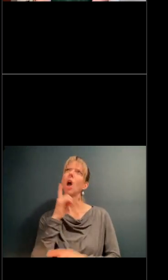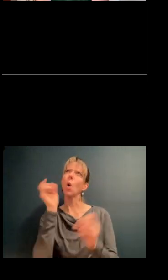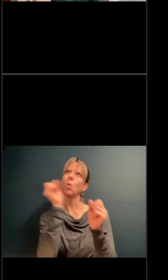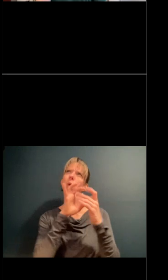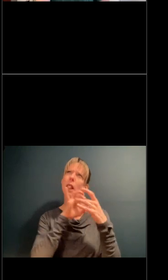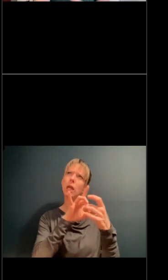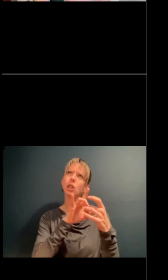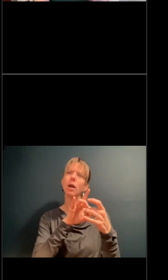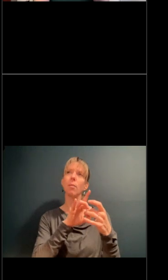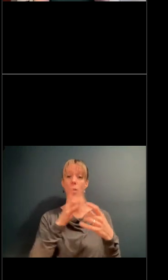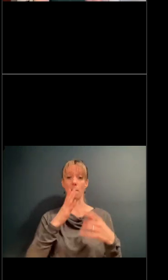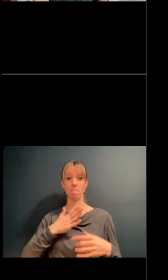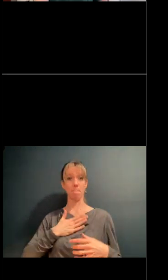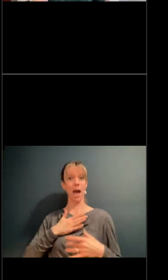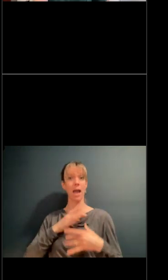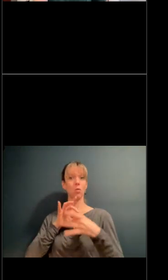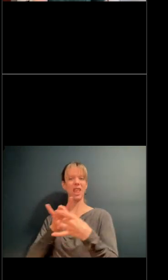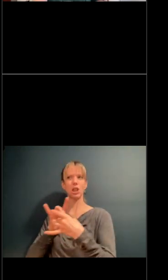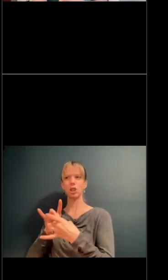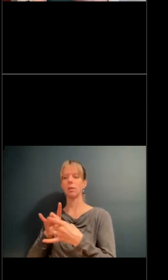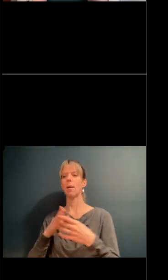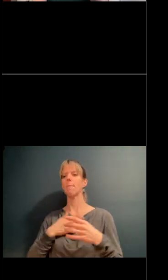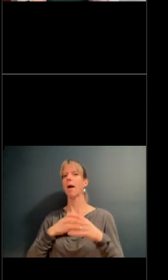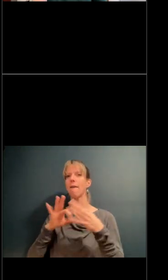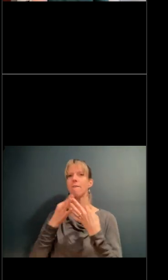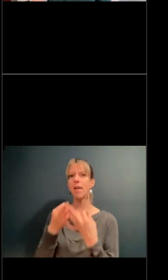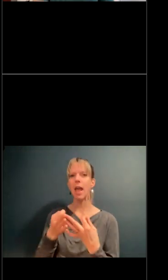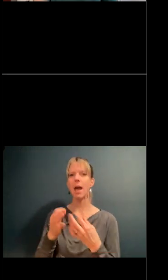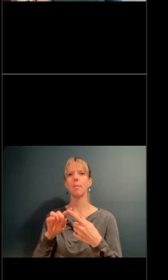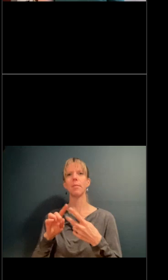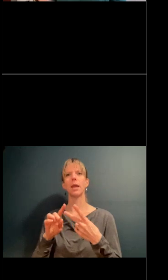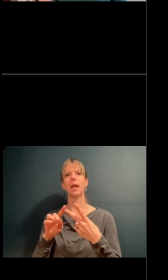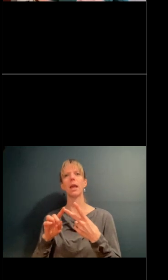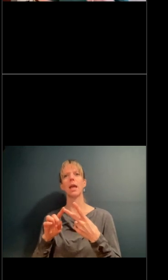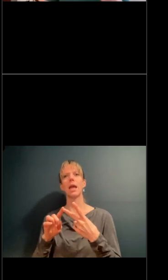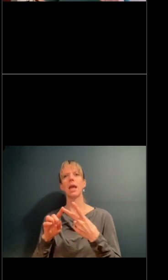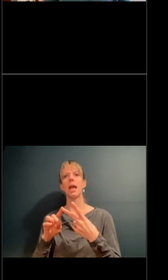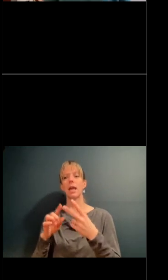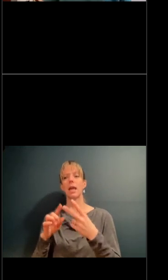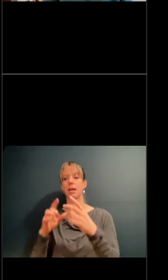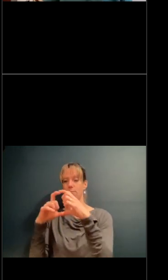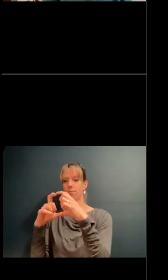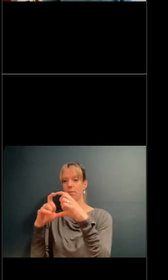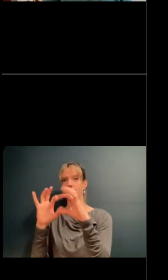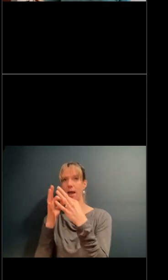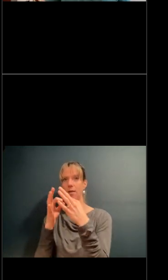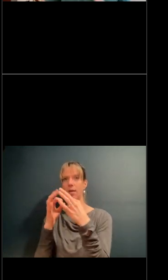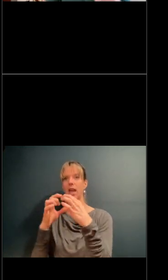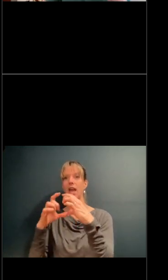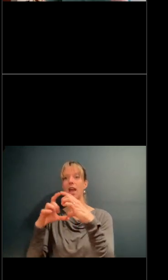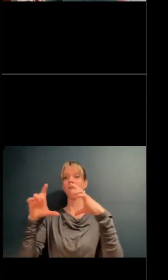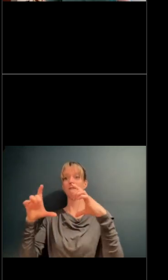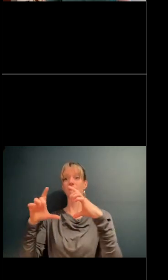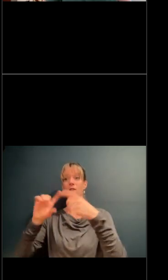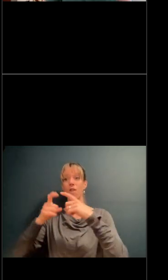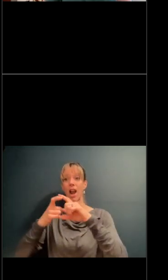own relationships, your family members, and your friendships, your acquaintances, your...